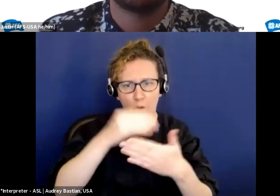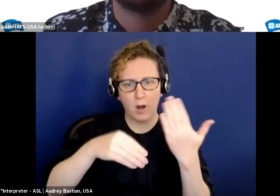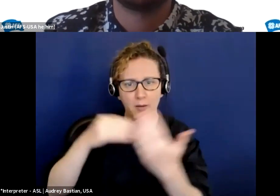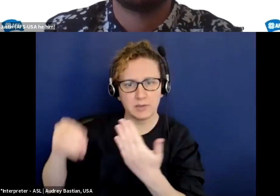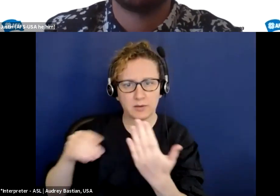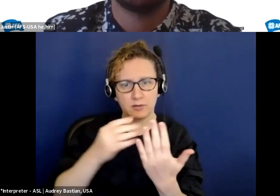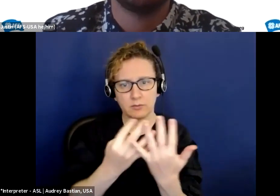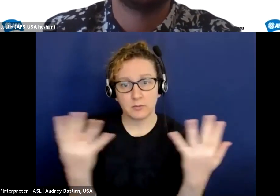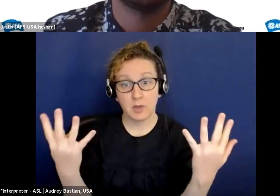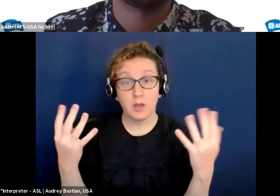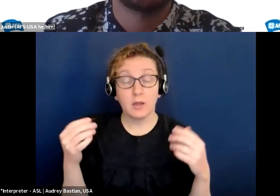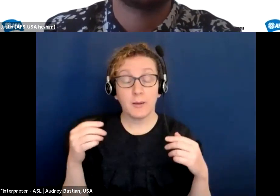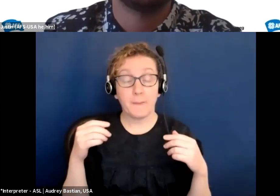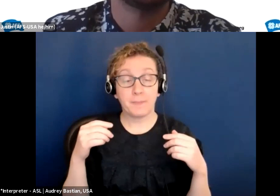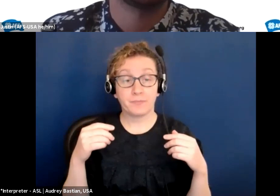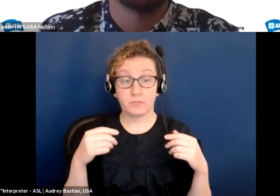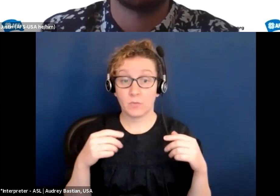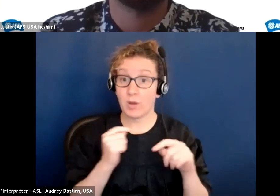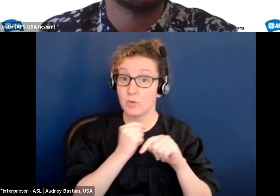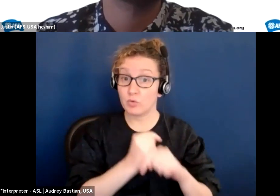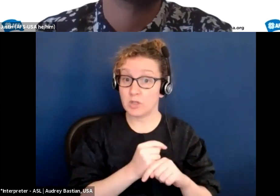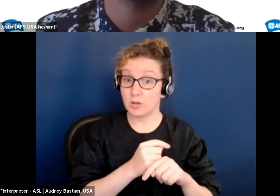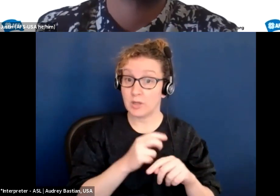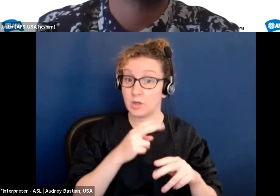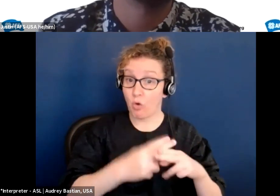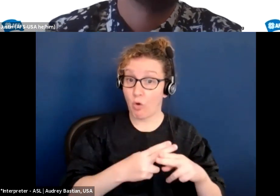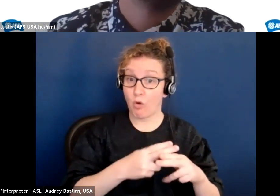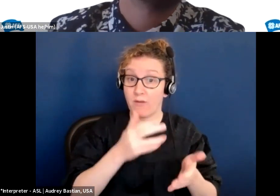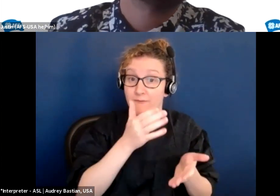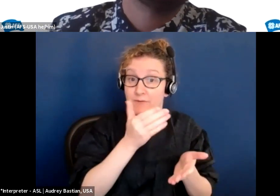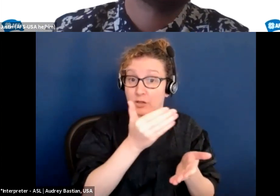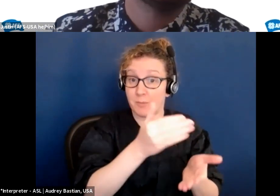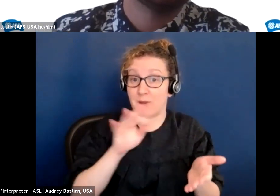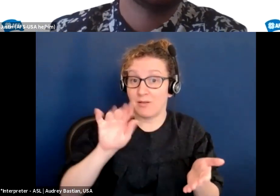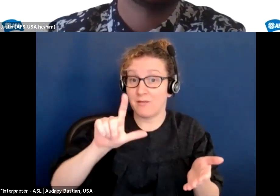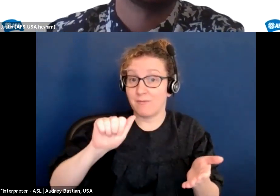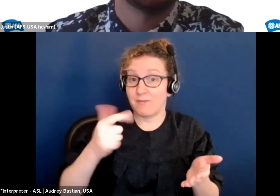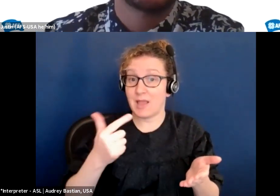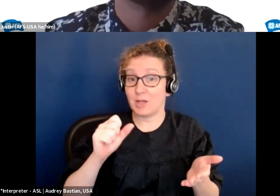We have what we traditionally call our flagship programs. Those are semester and year and